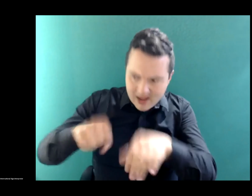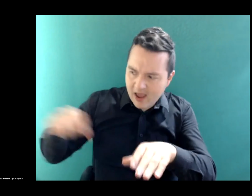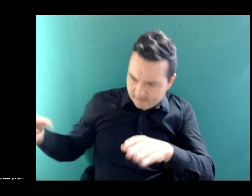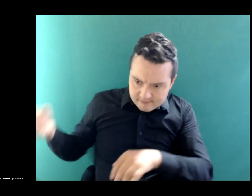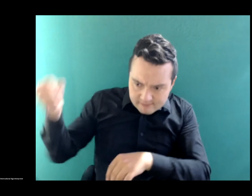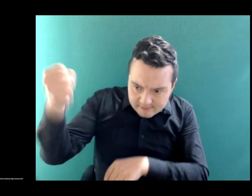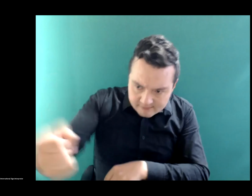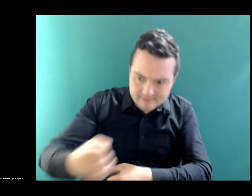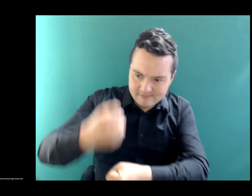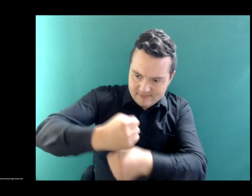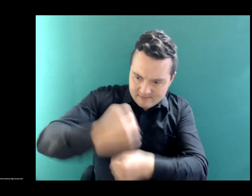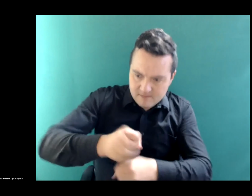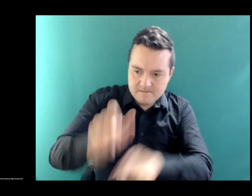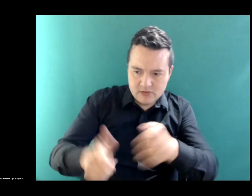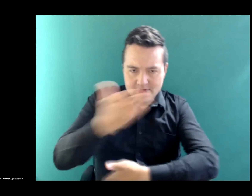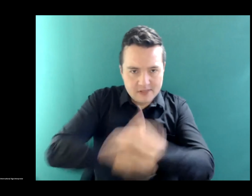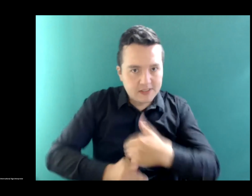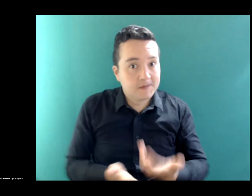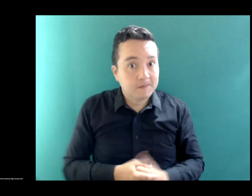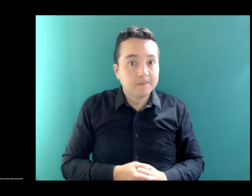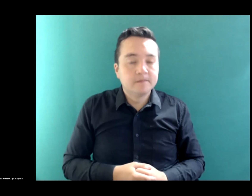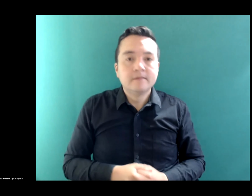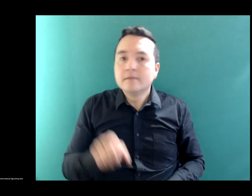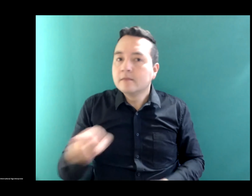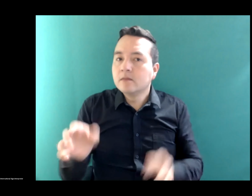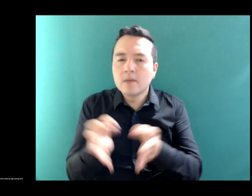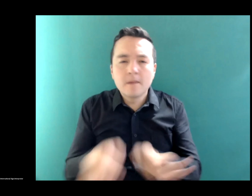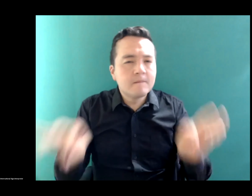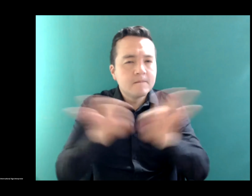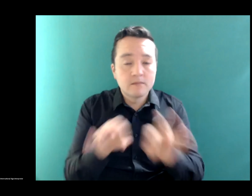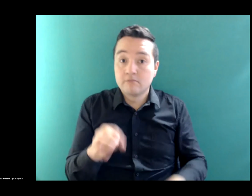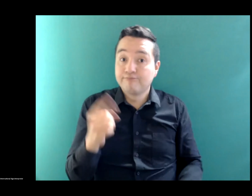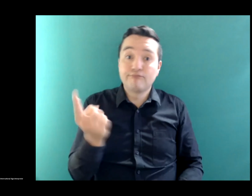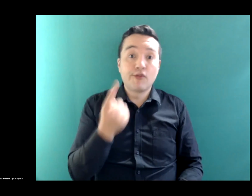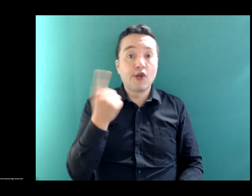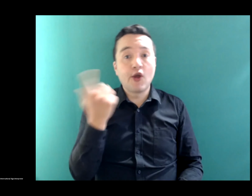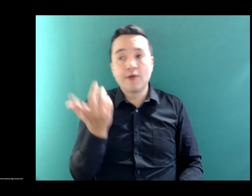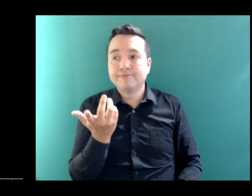During this process about legislation, we have really important legislation that we started to include with employment.